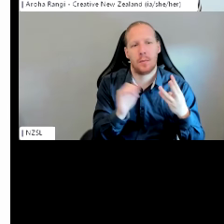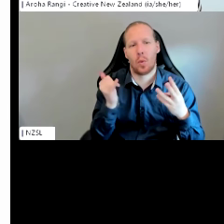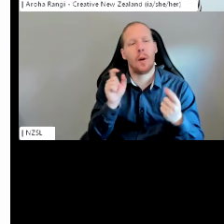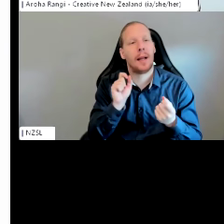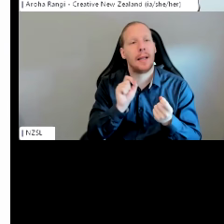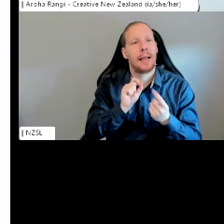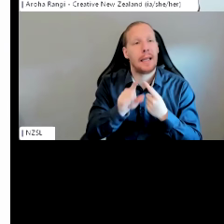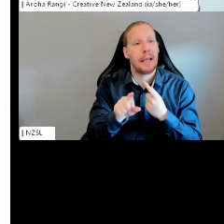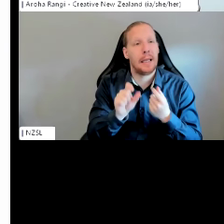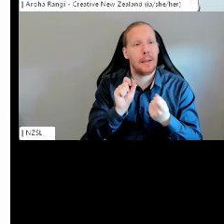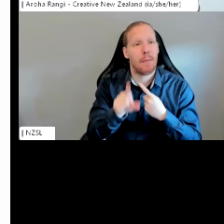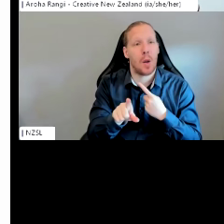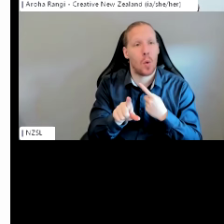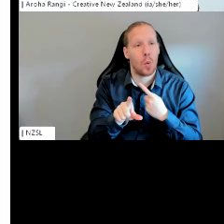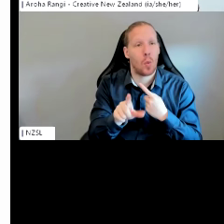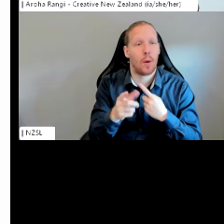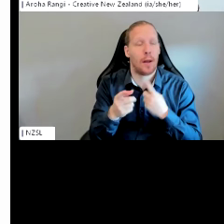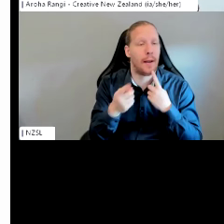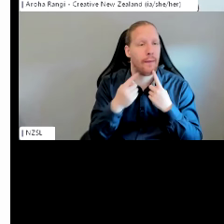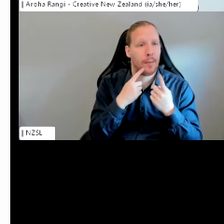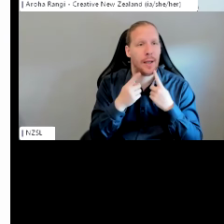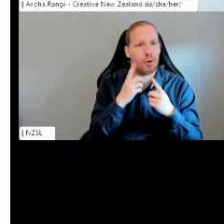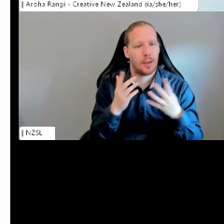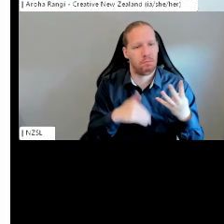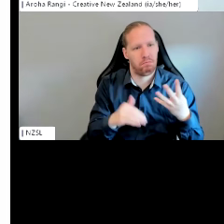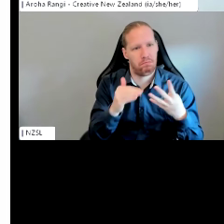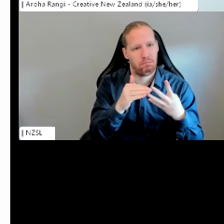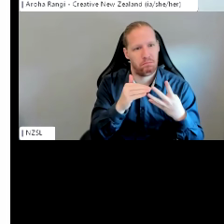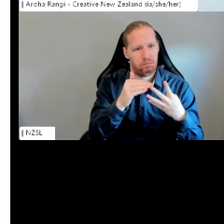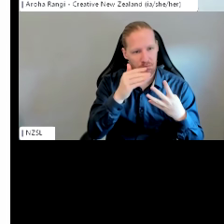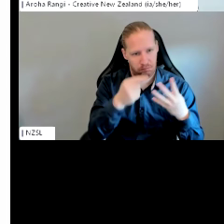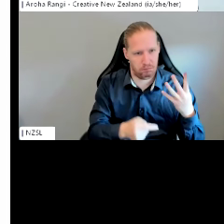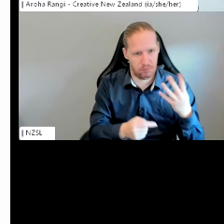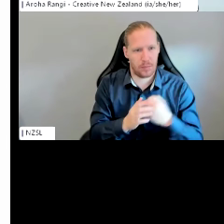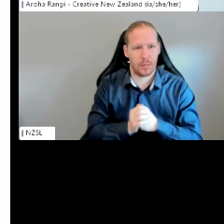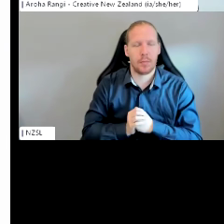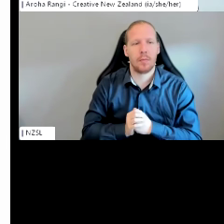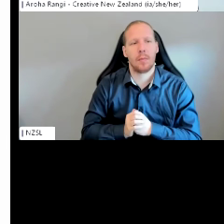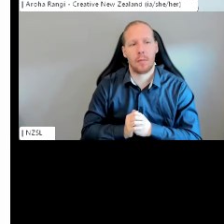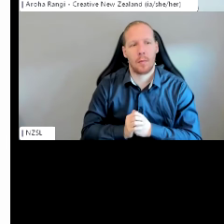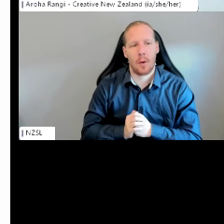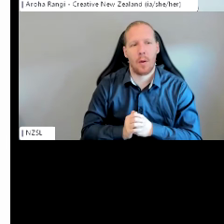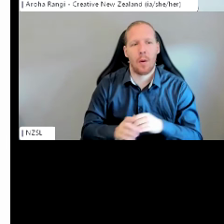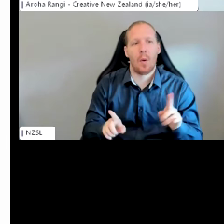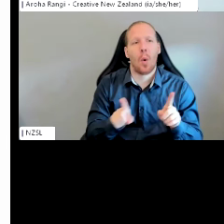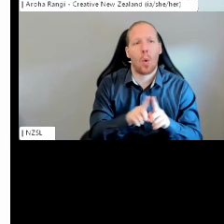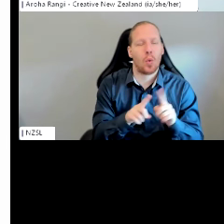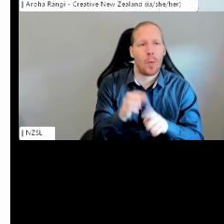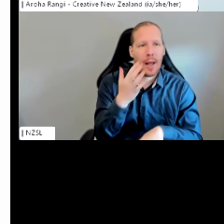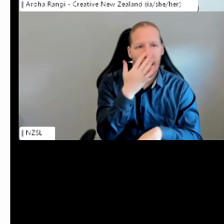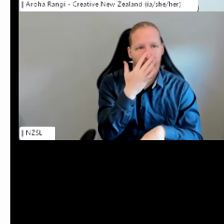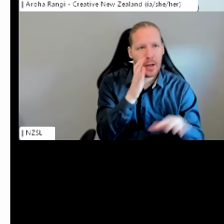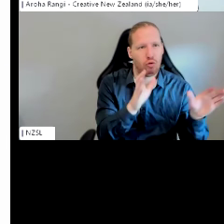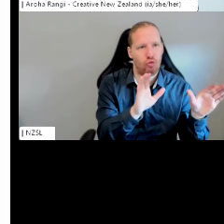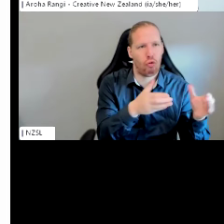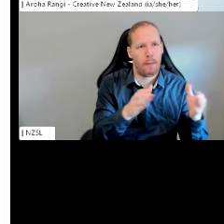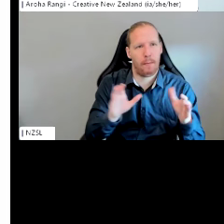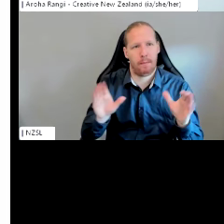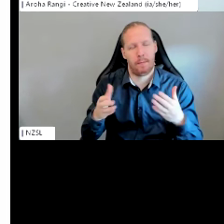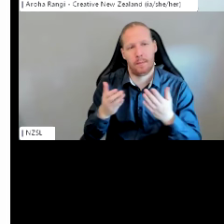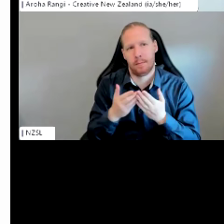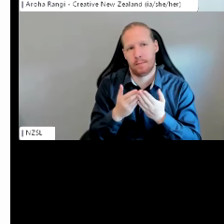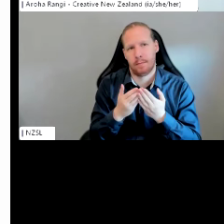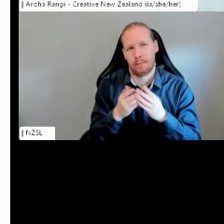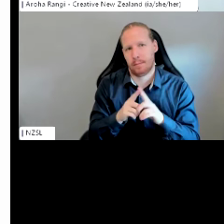were. It's interesting. Um, but there is a huge uh age divide in this. Um, so it's 15% 51% last